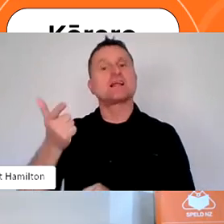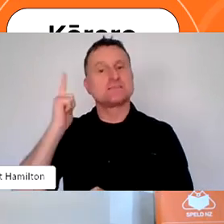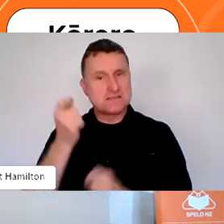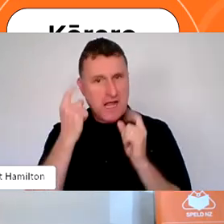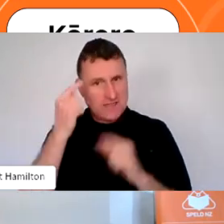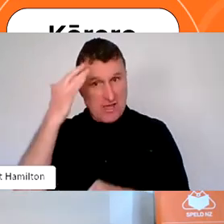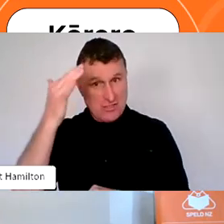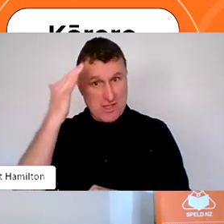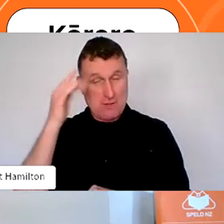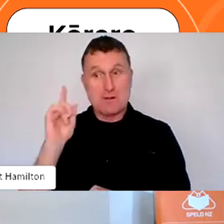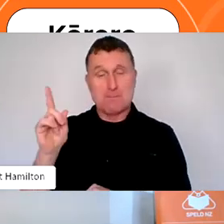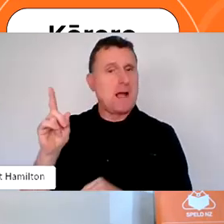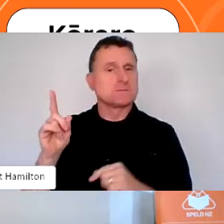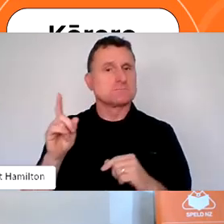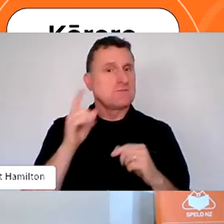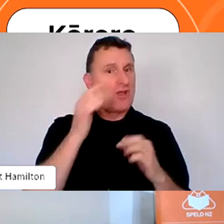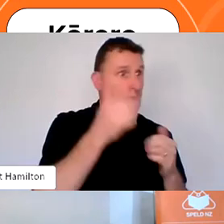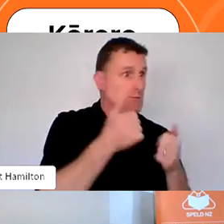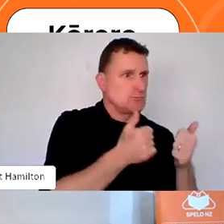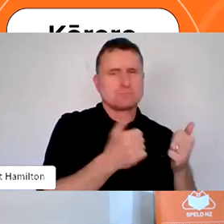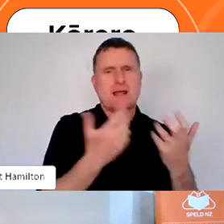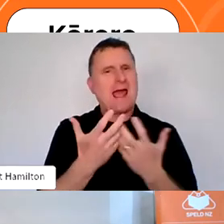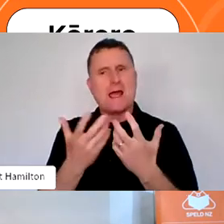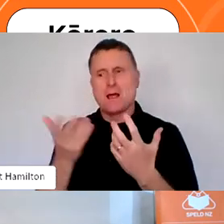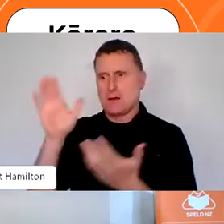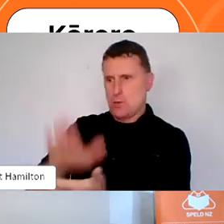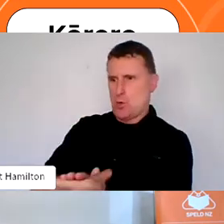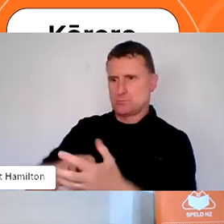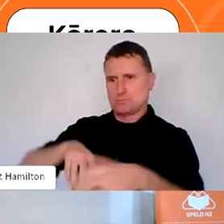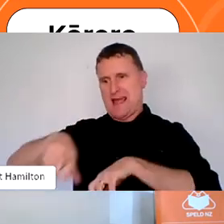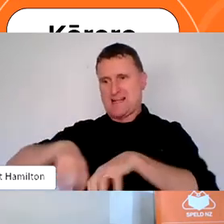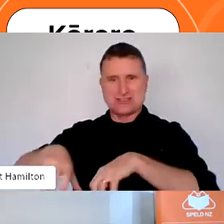don't understand how to put it in practice. So that would be the